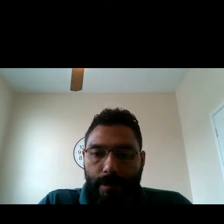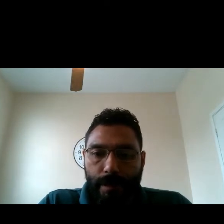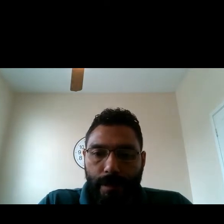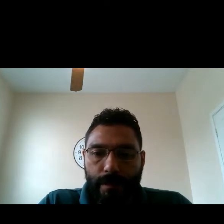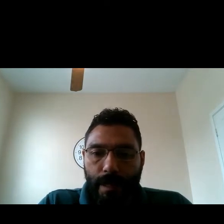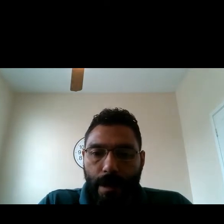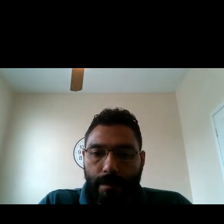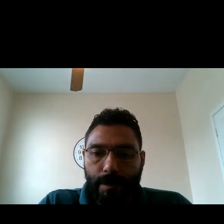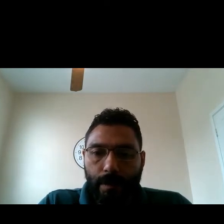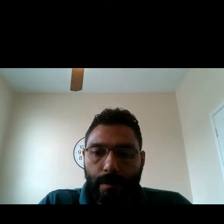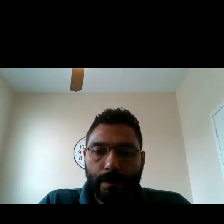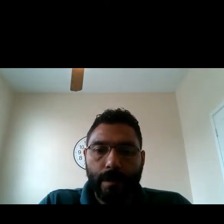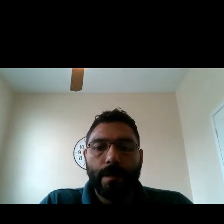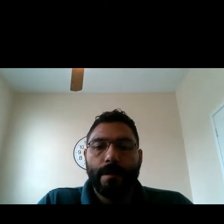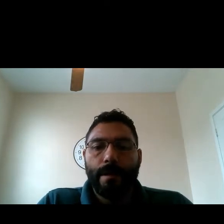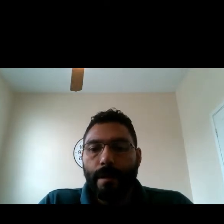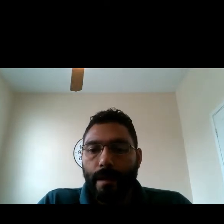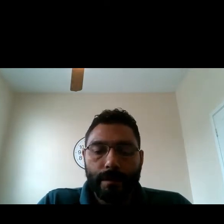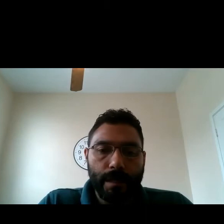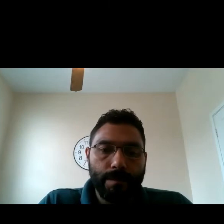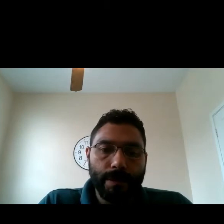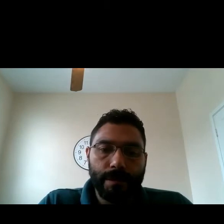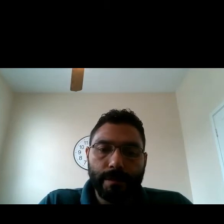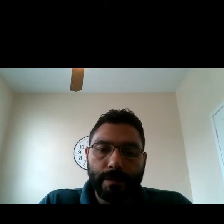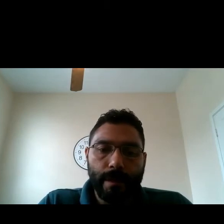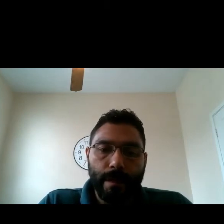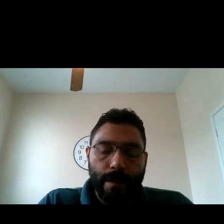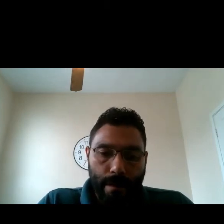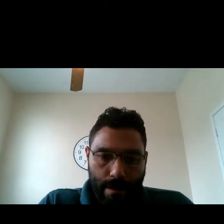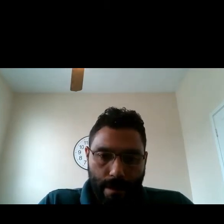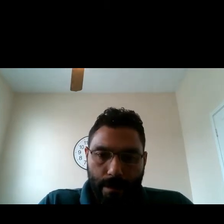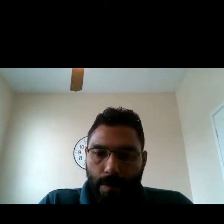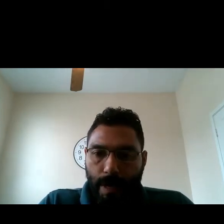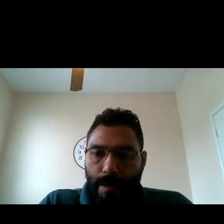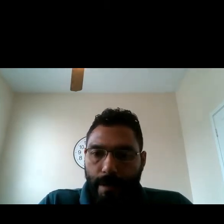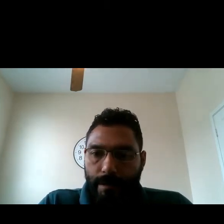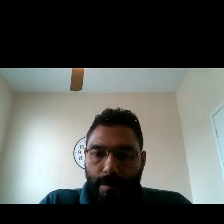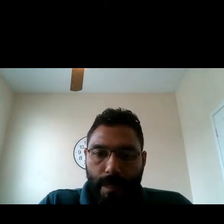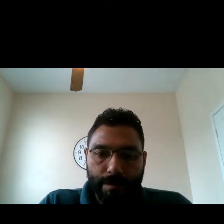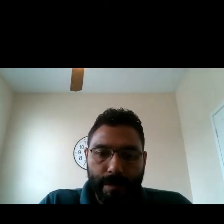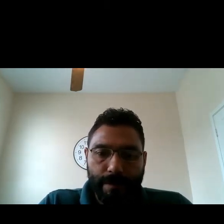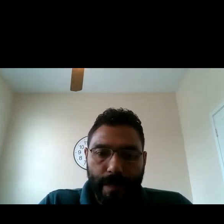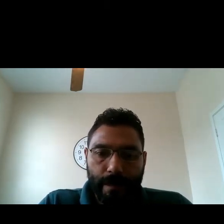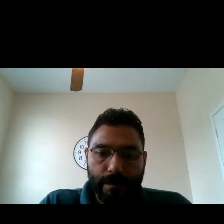such as the hospitals, state prisons. So, we have a team that specifically handles